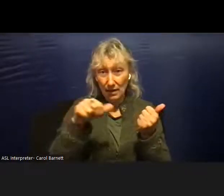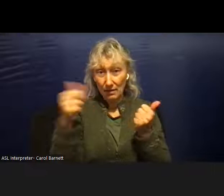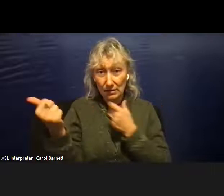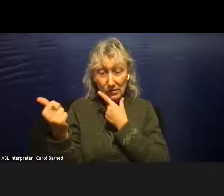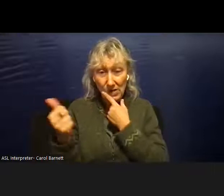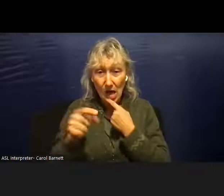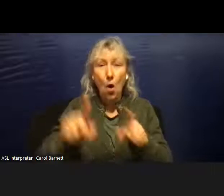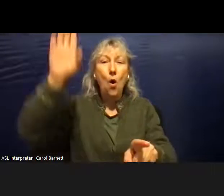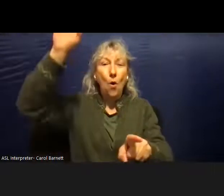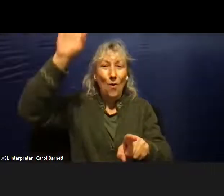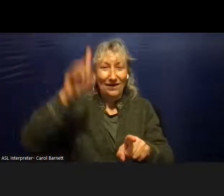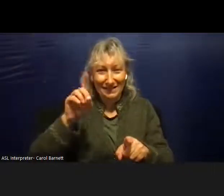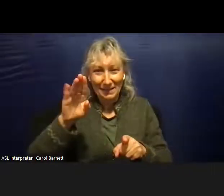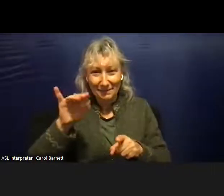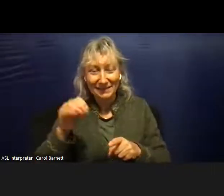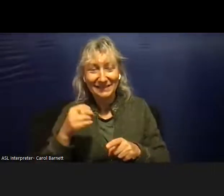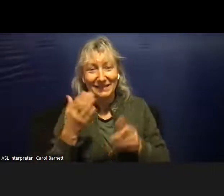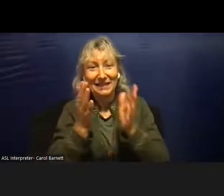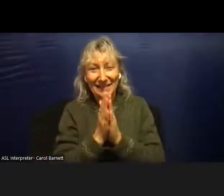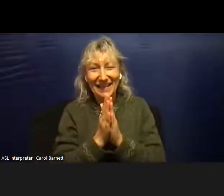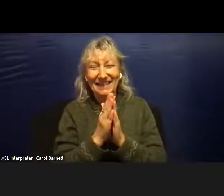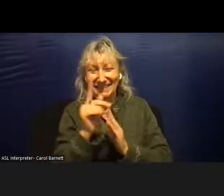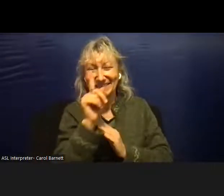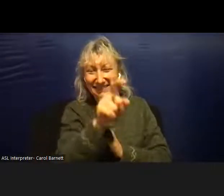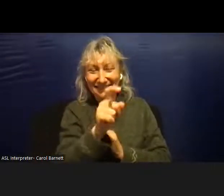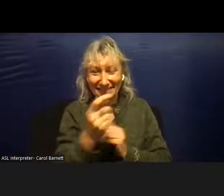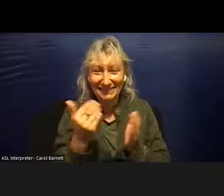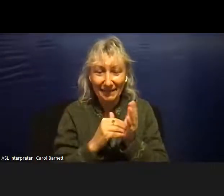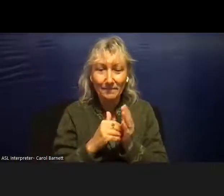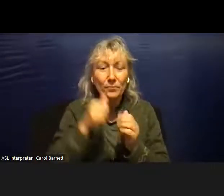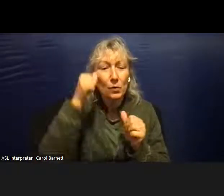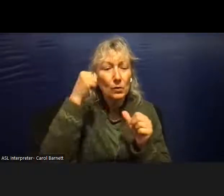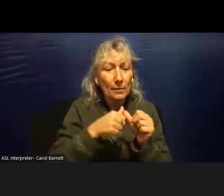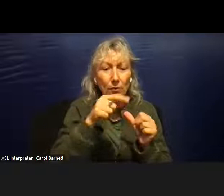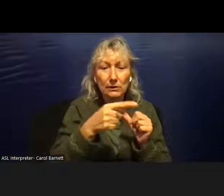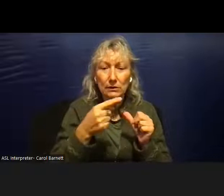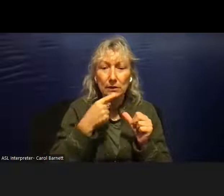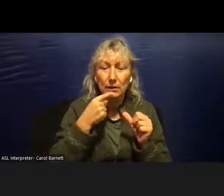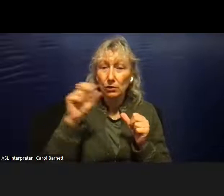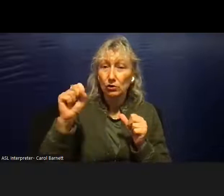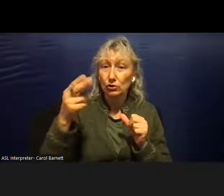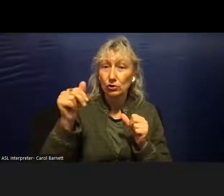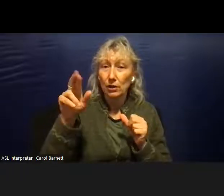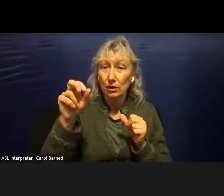Great question, David. Thank you.